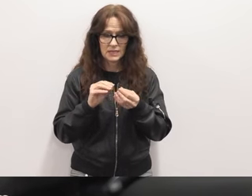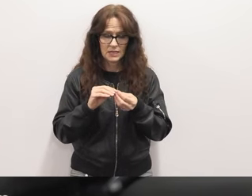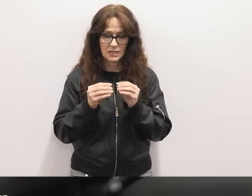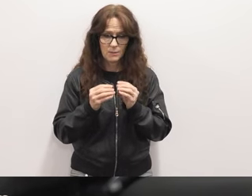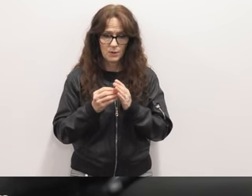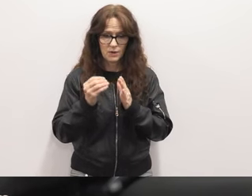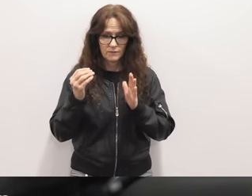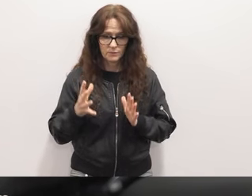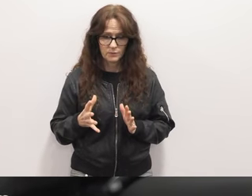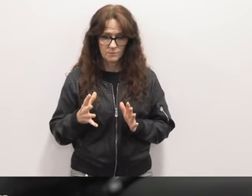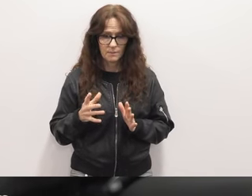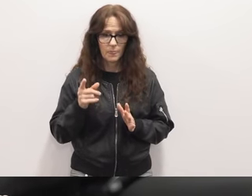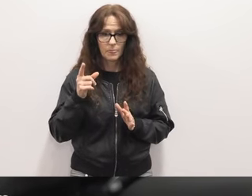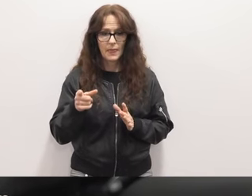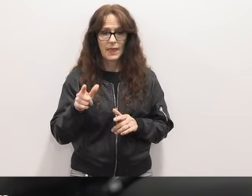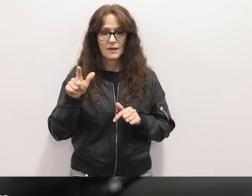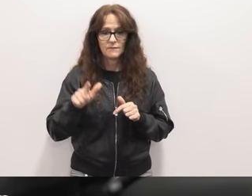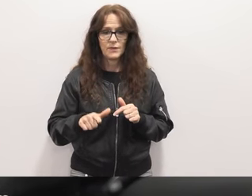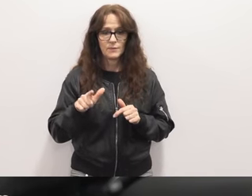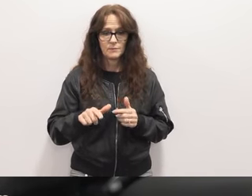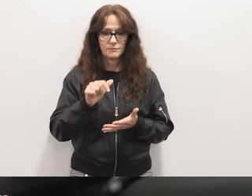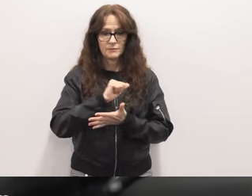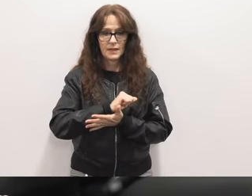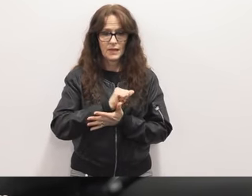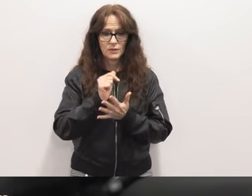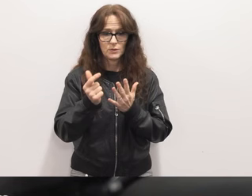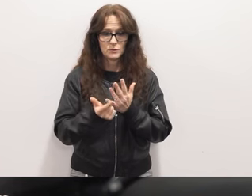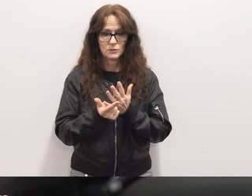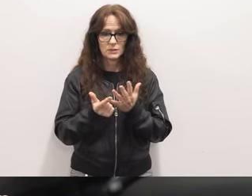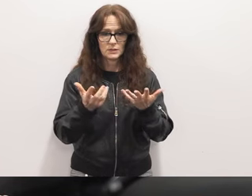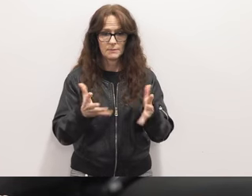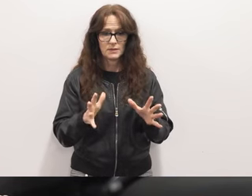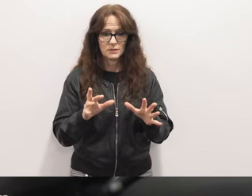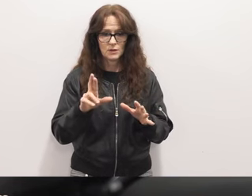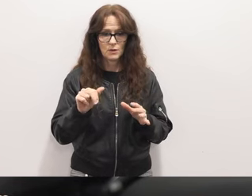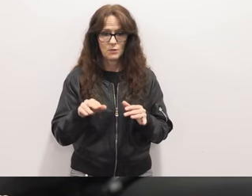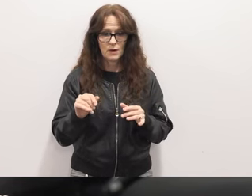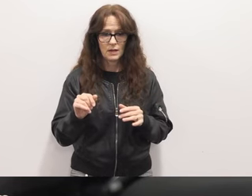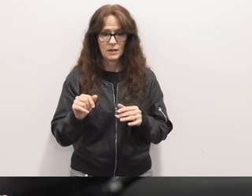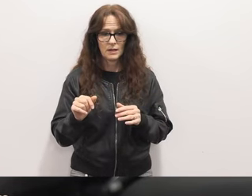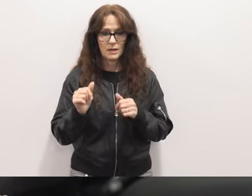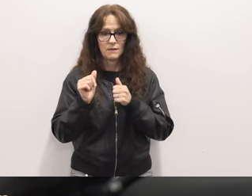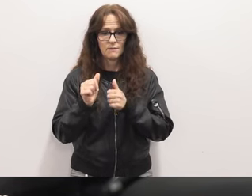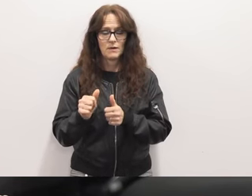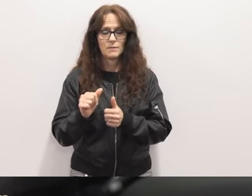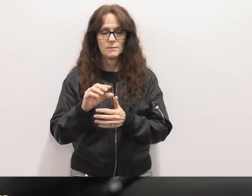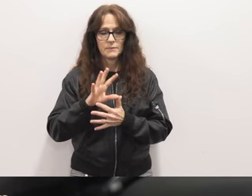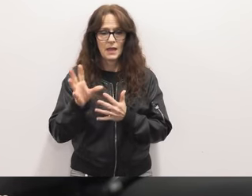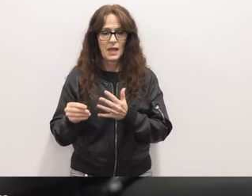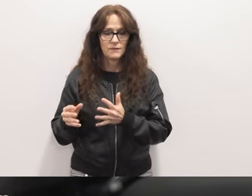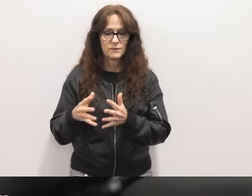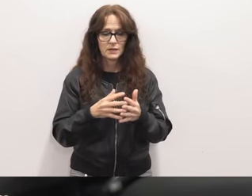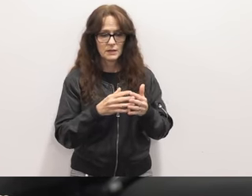They have the lowest A through G completion rate followed by African American Black students.